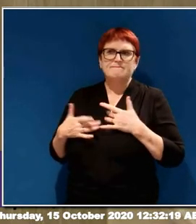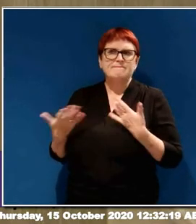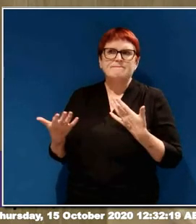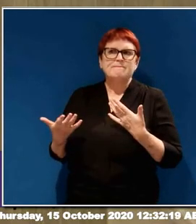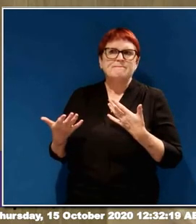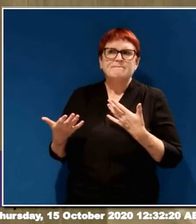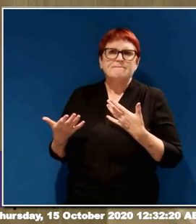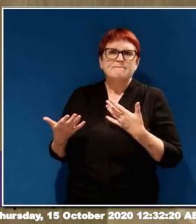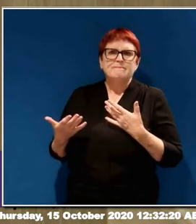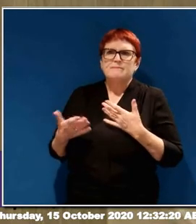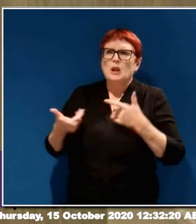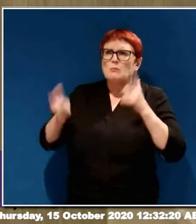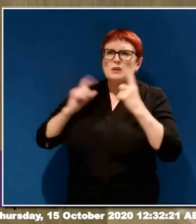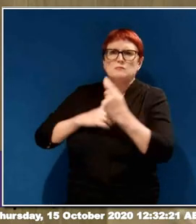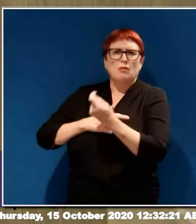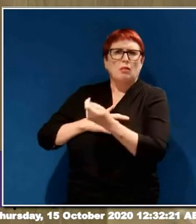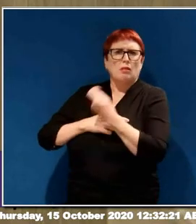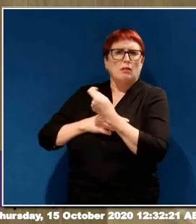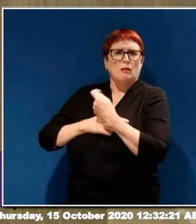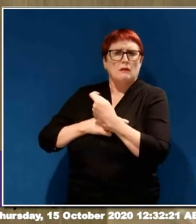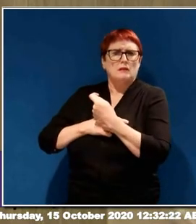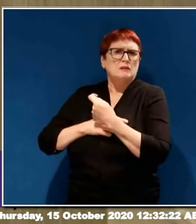so they may phone the Region.